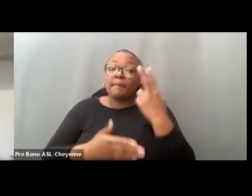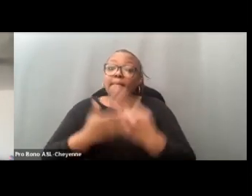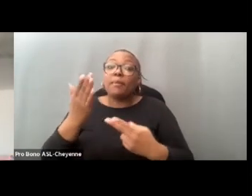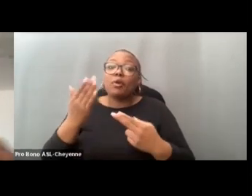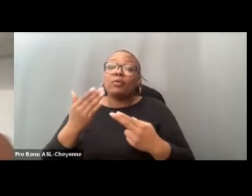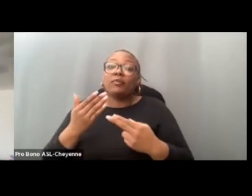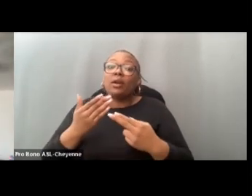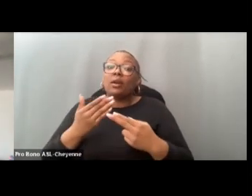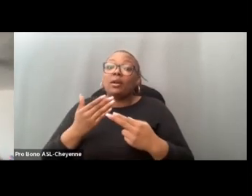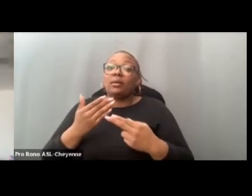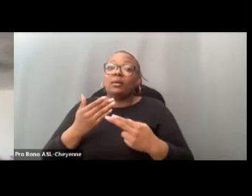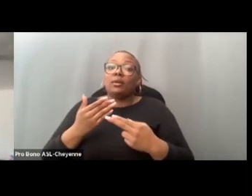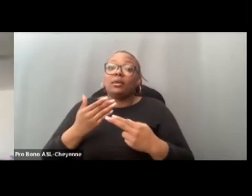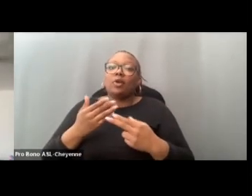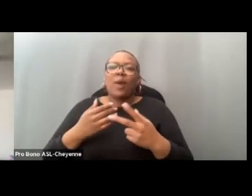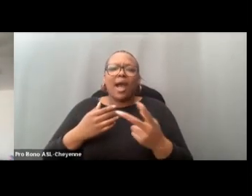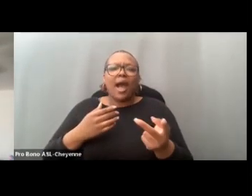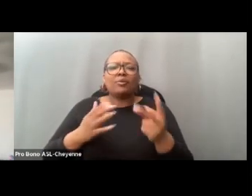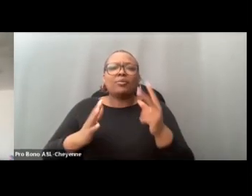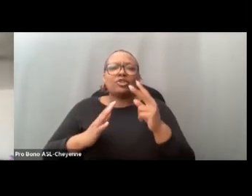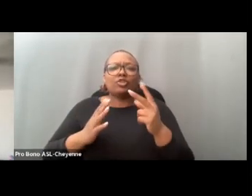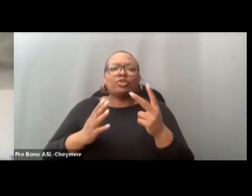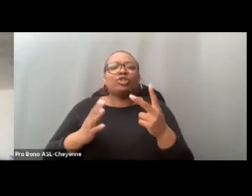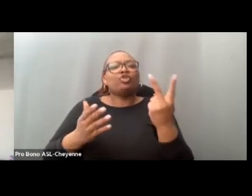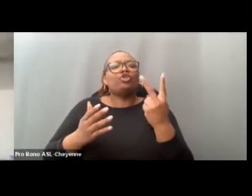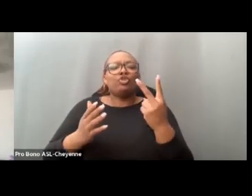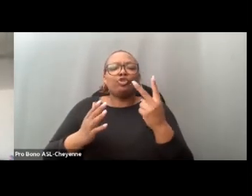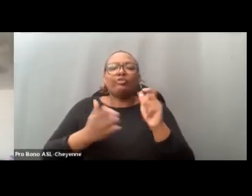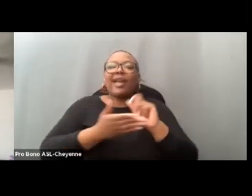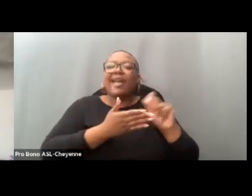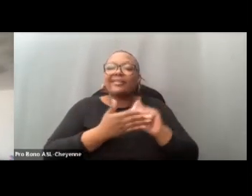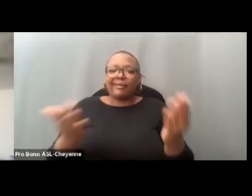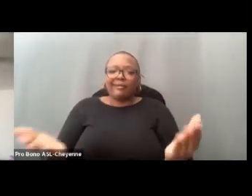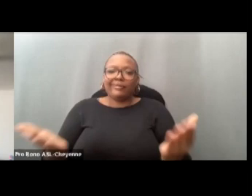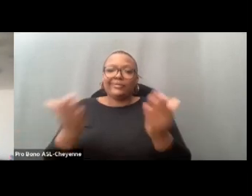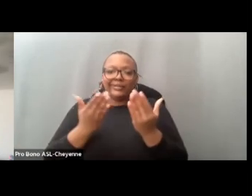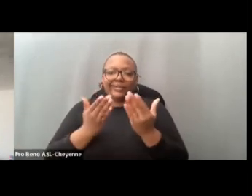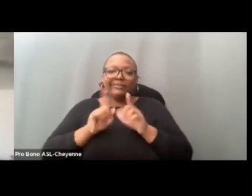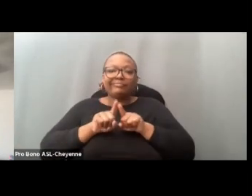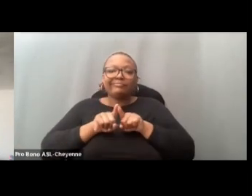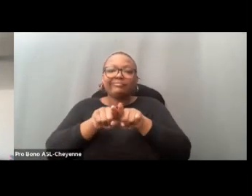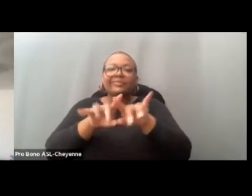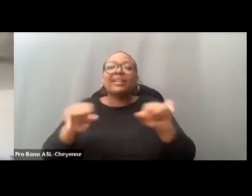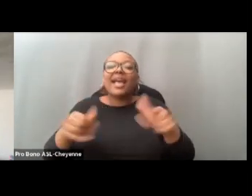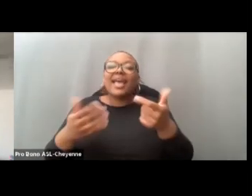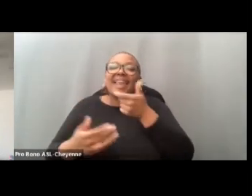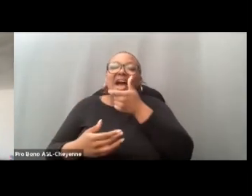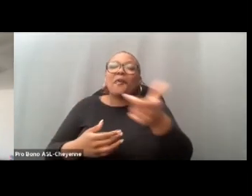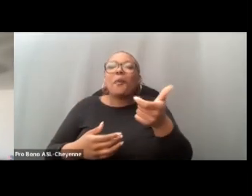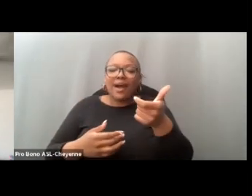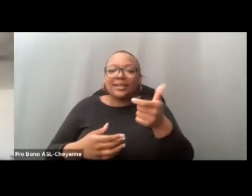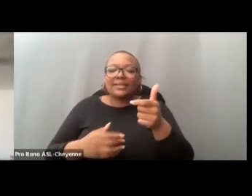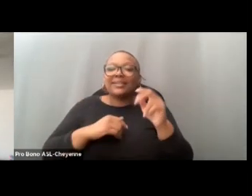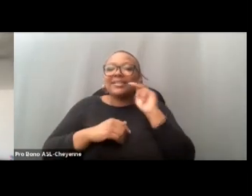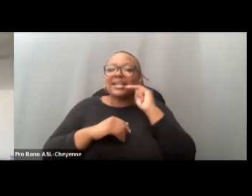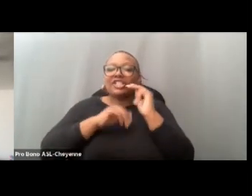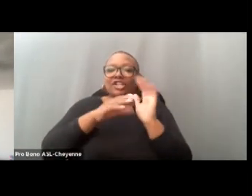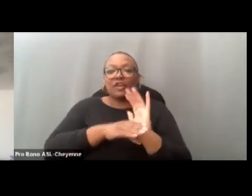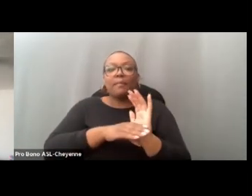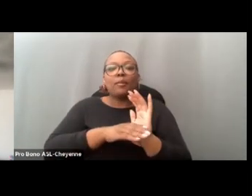where two essays come together. I always watch Nigerian films when I'm on Qatar Airways,